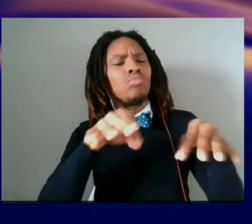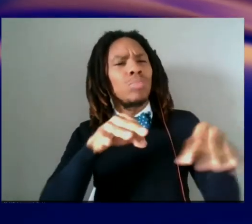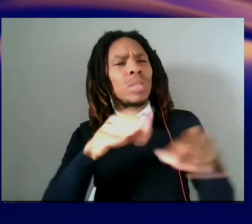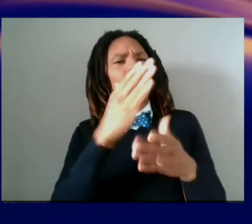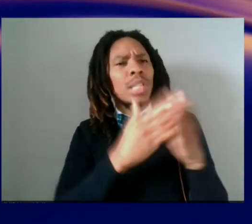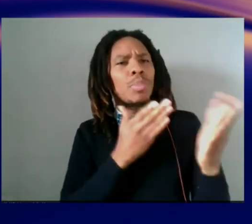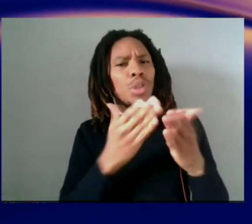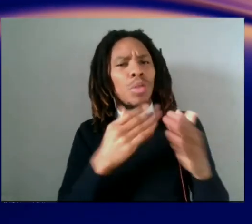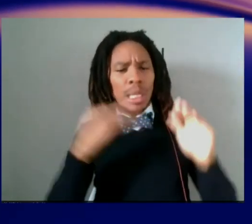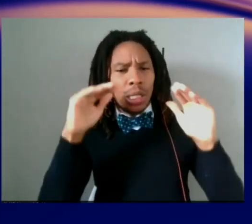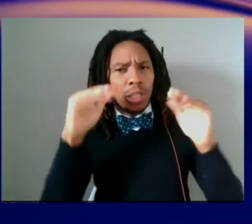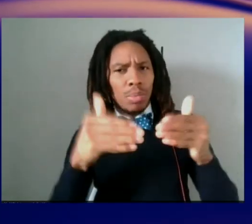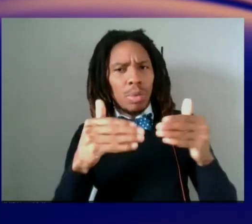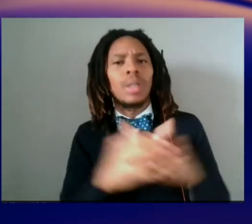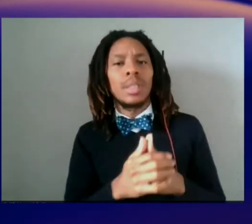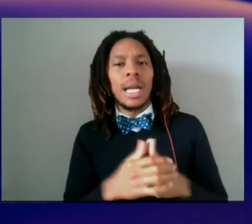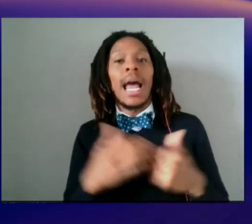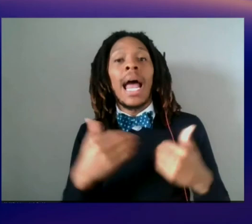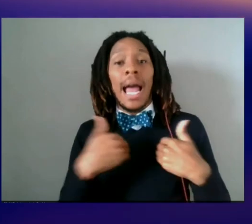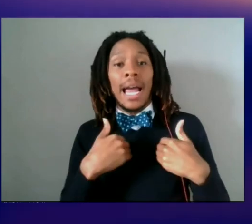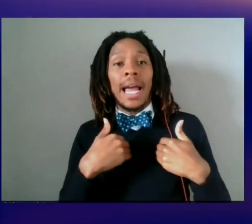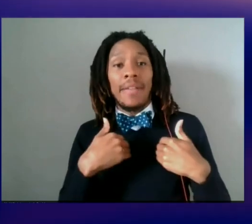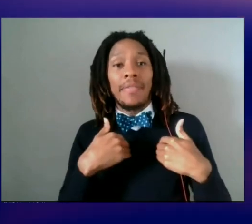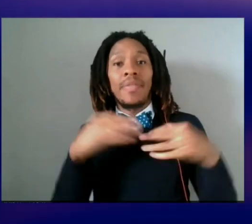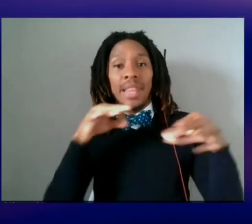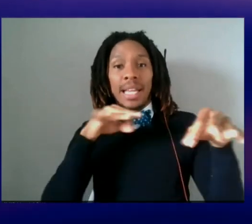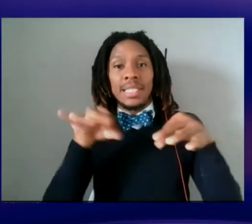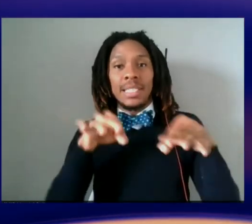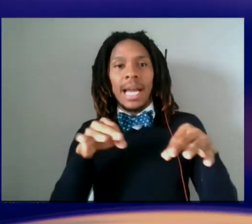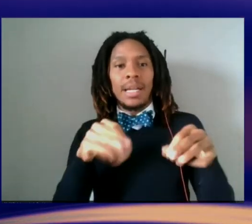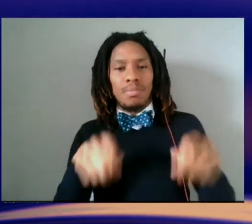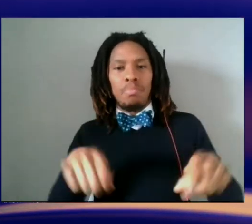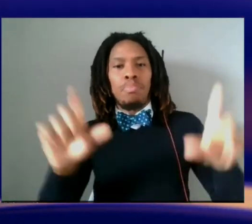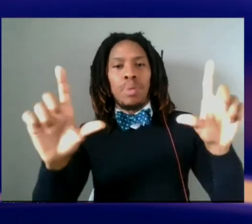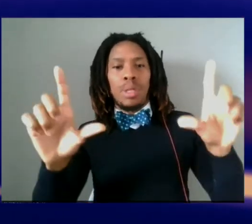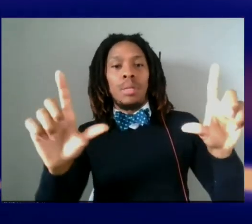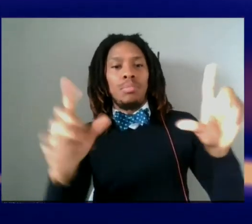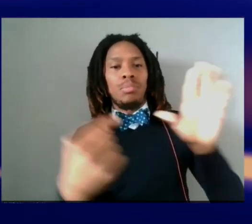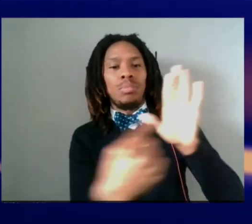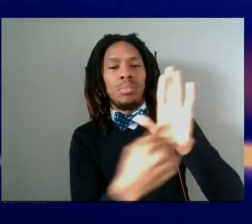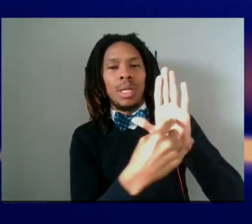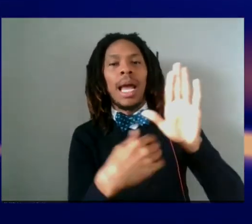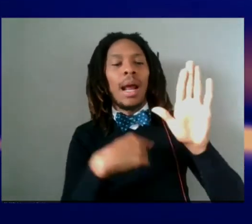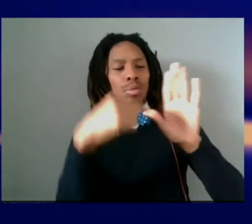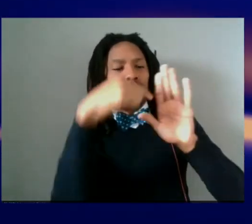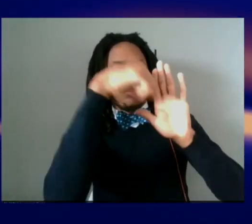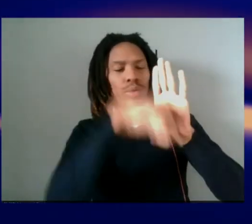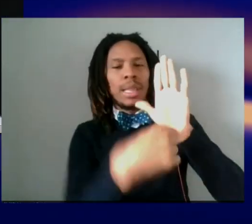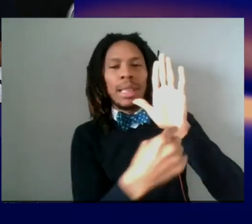And I have that exam guide pulled up right here, so, where you can see and I'll scroll down to the bottom. We're gonna throw it on the screen here pretty soon.